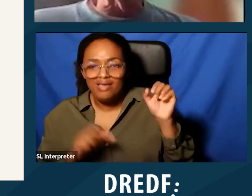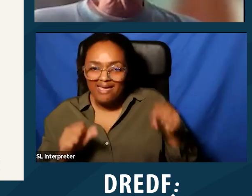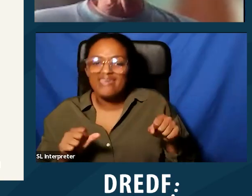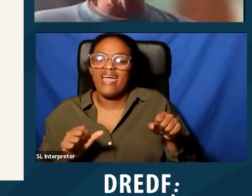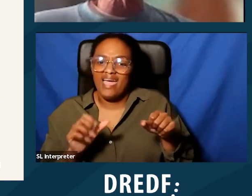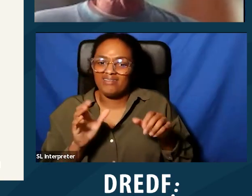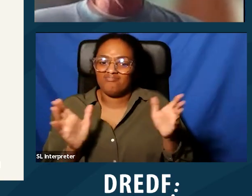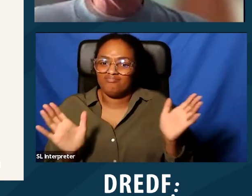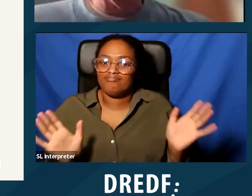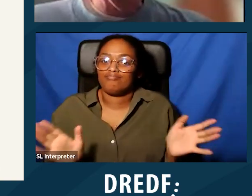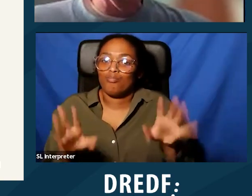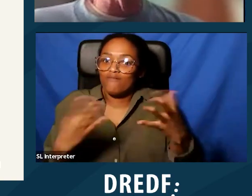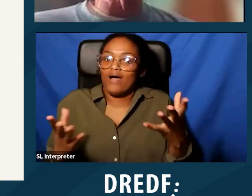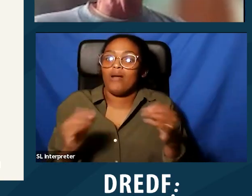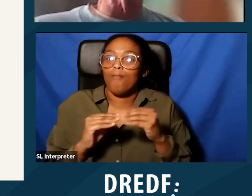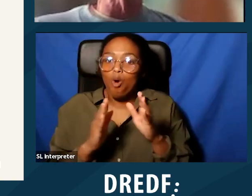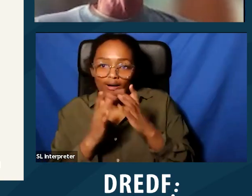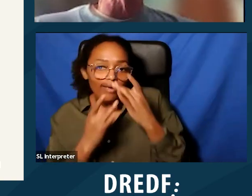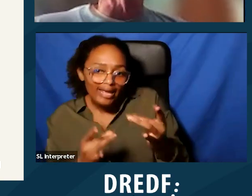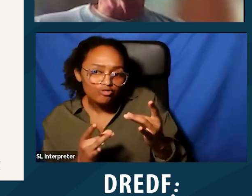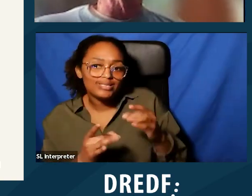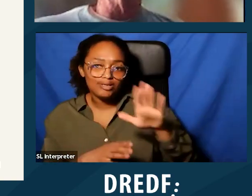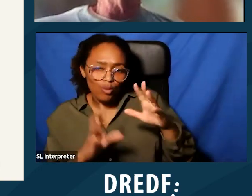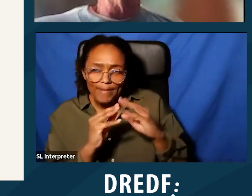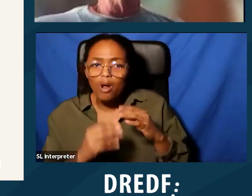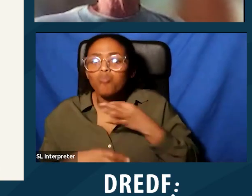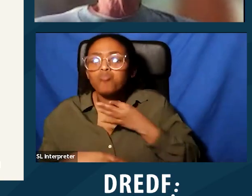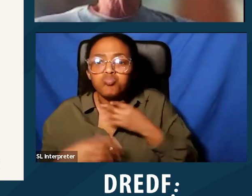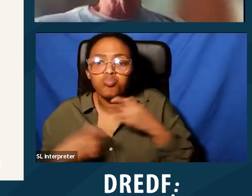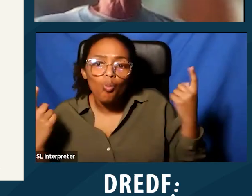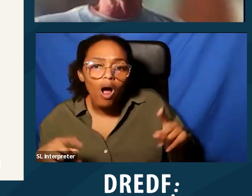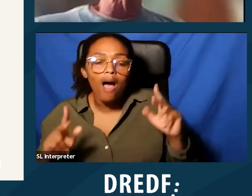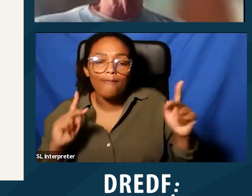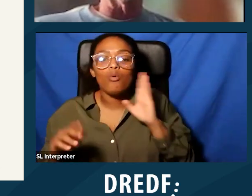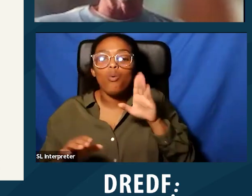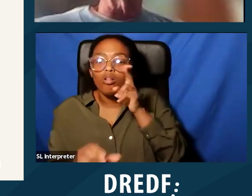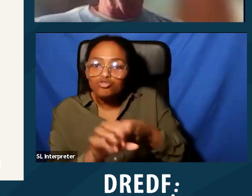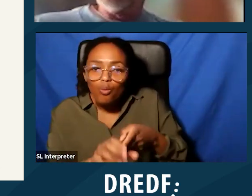can set you up if you're interested in doing other things, like theater protesting, those